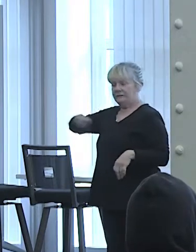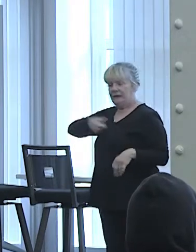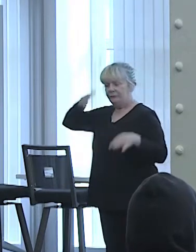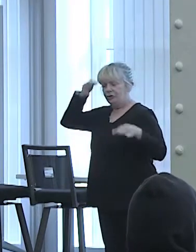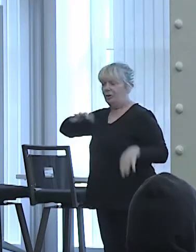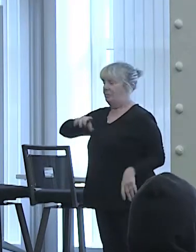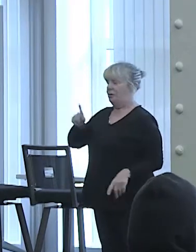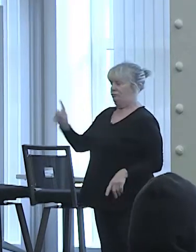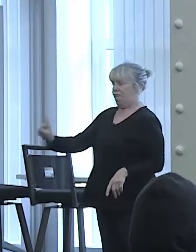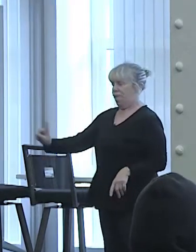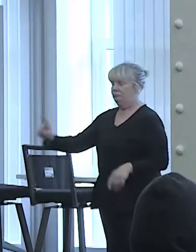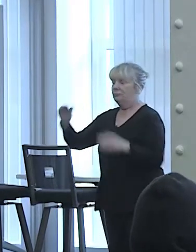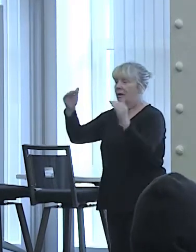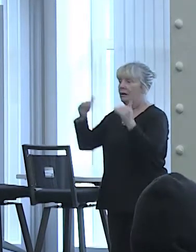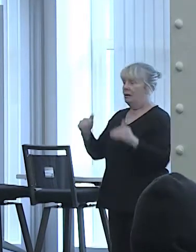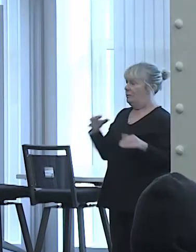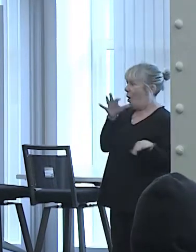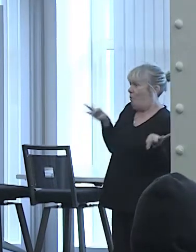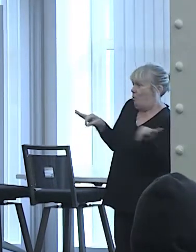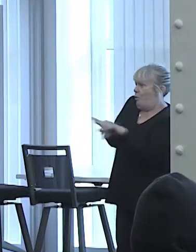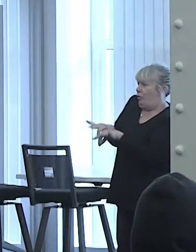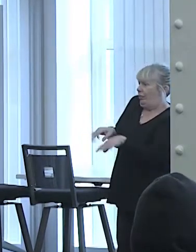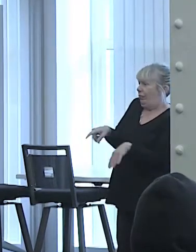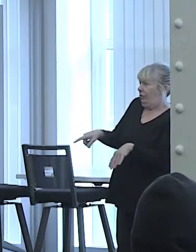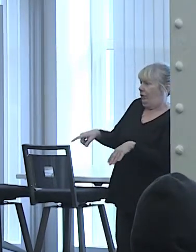that we are unworthy of support and care.